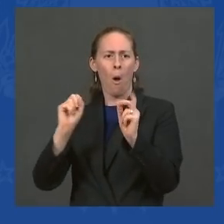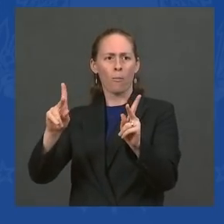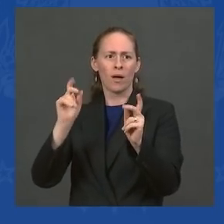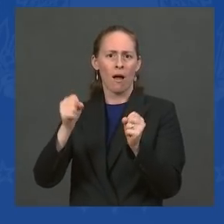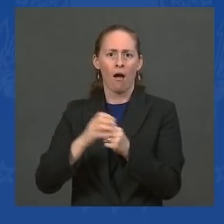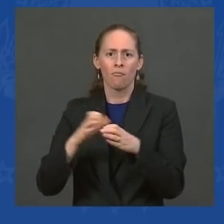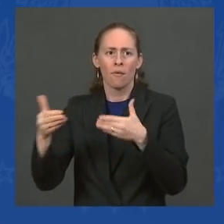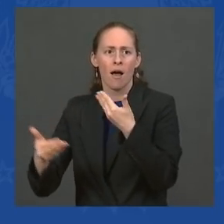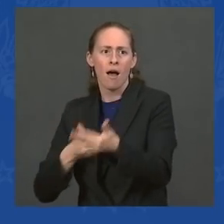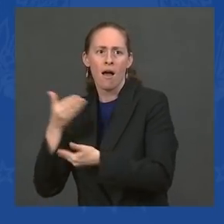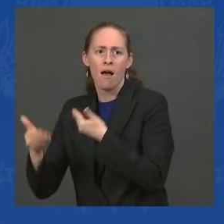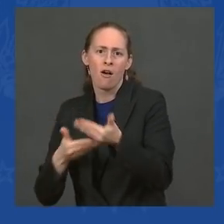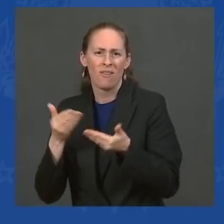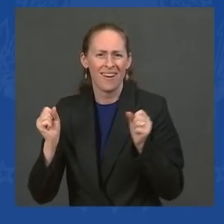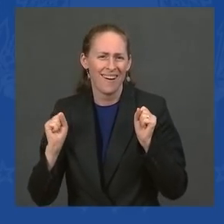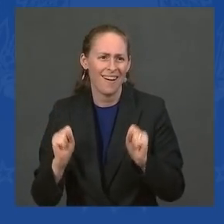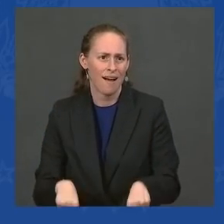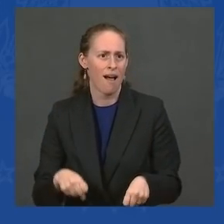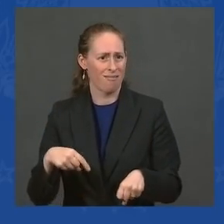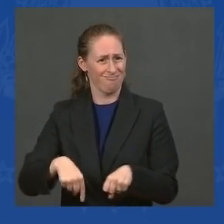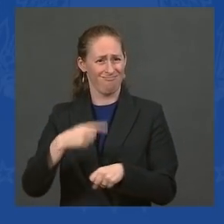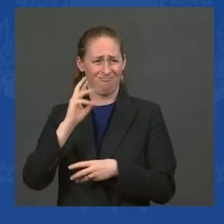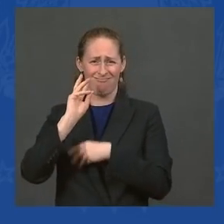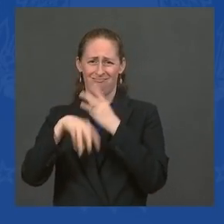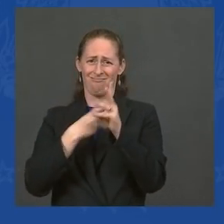that has consistently turned difficulty into opportunity.